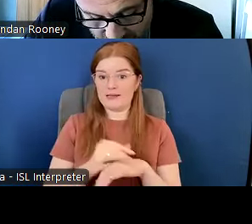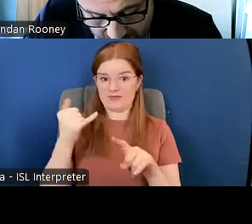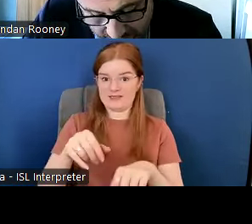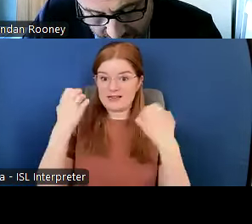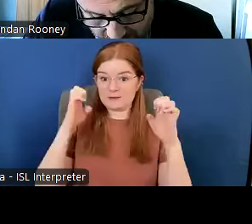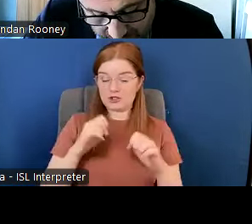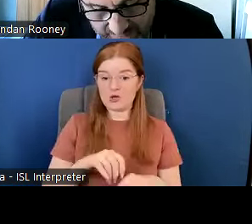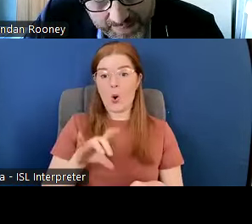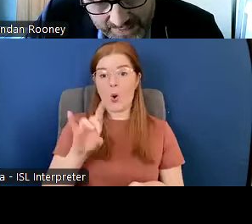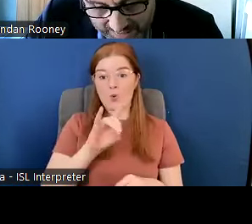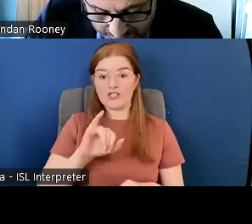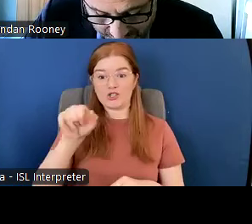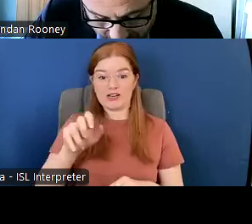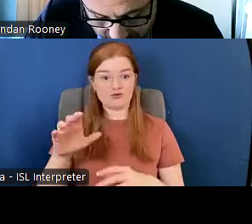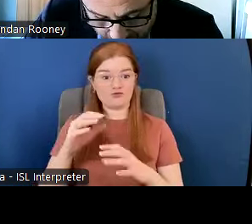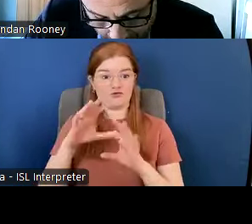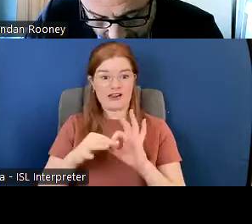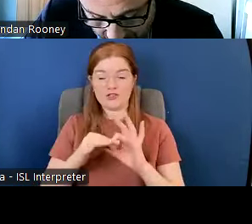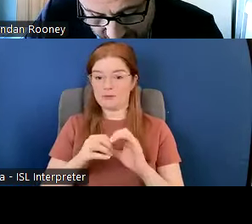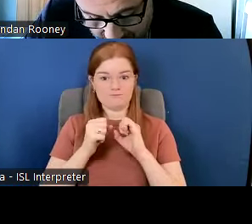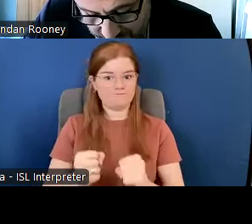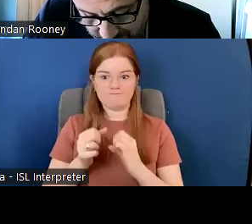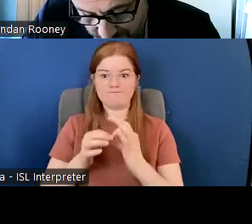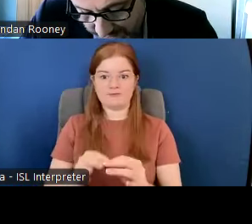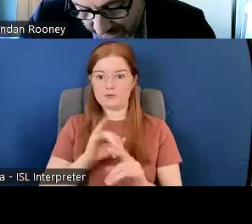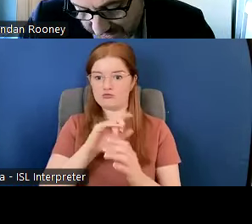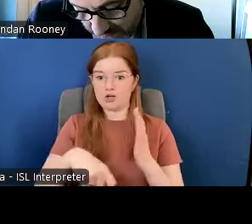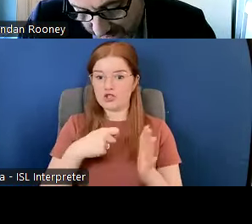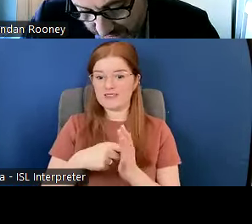Jellett's relationship, underpins the project. The exhibition has provided us with an